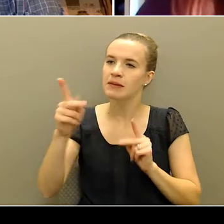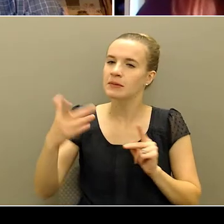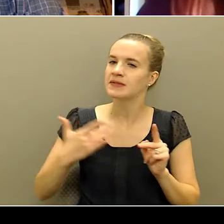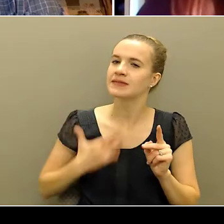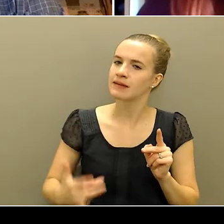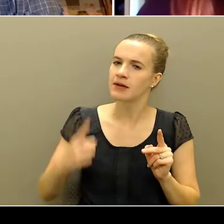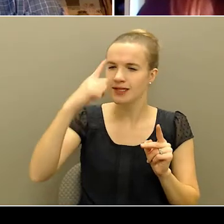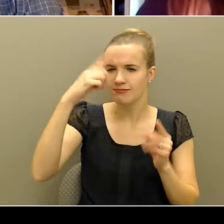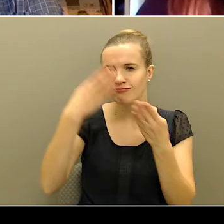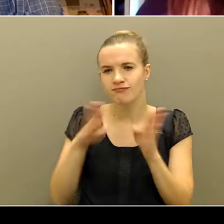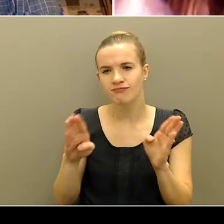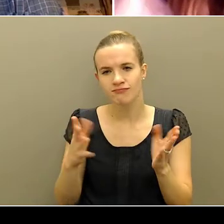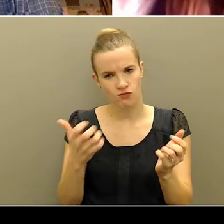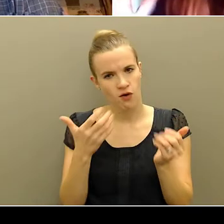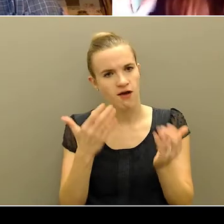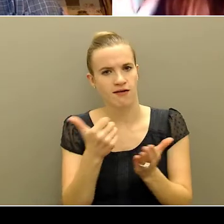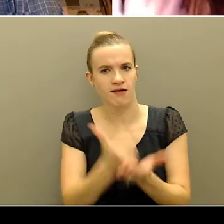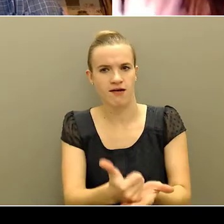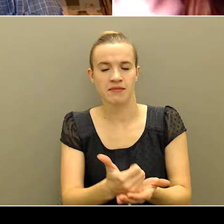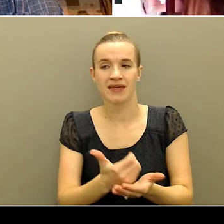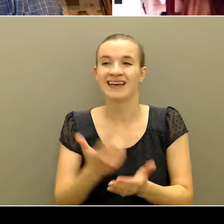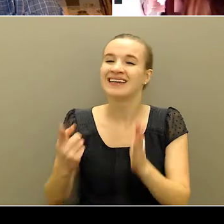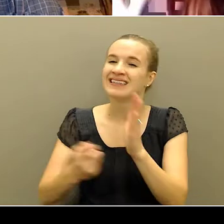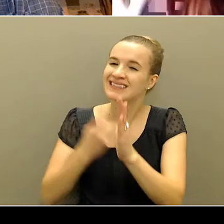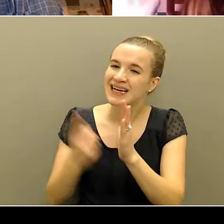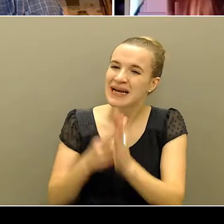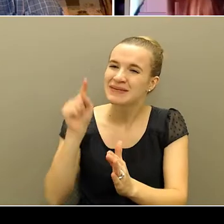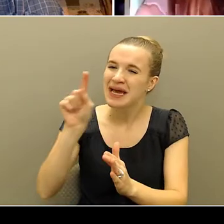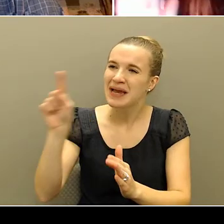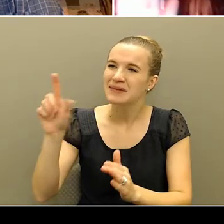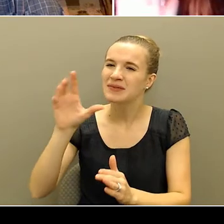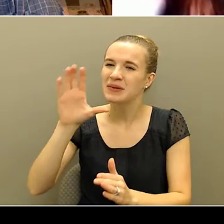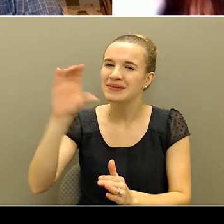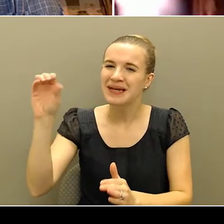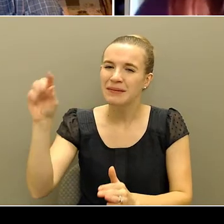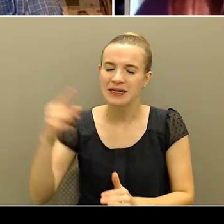fearful, you know, and that's okay, too. You know, just, there's- move on to the